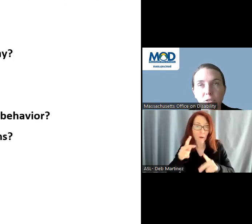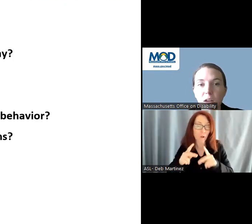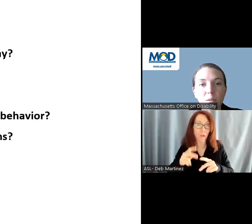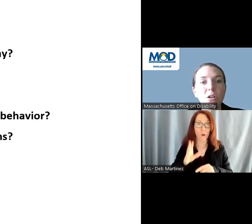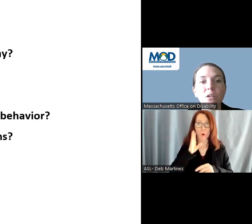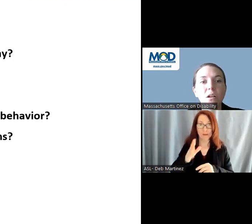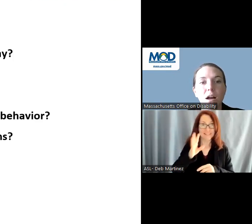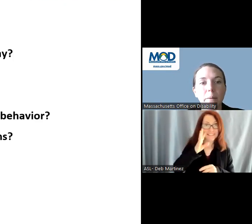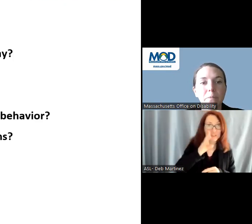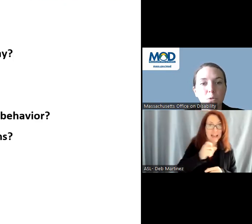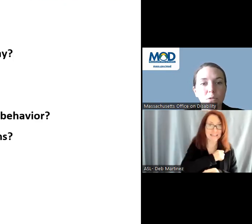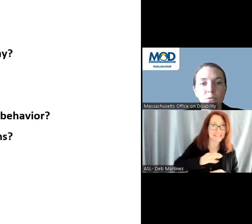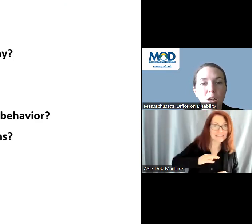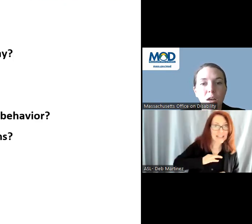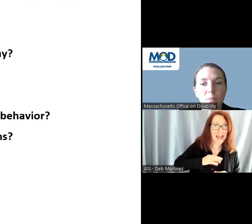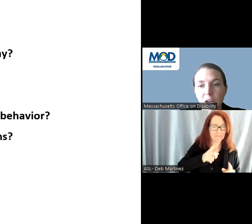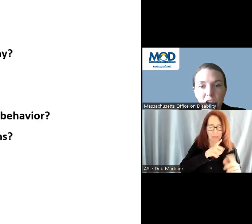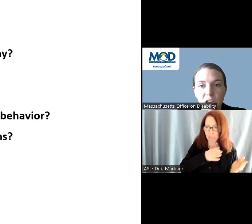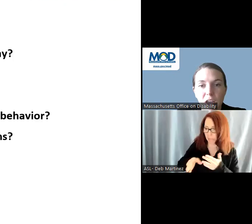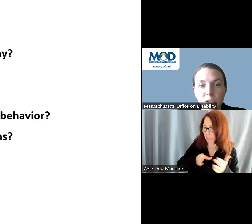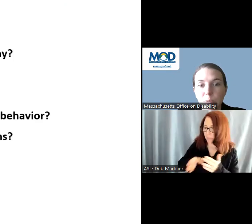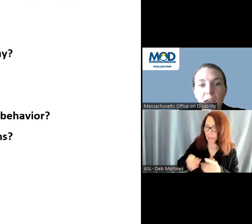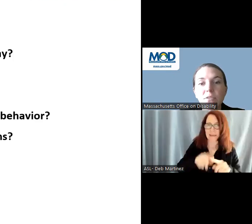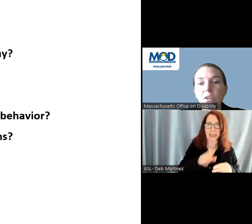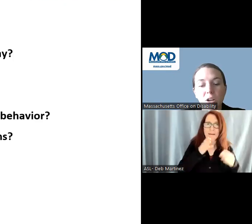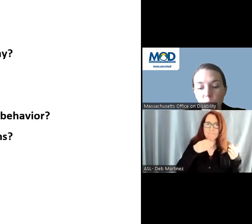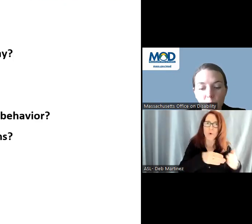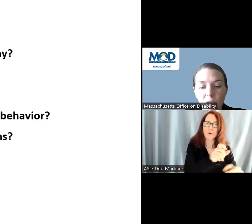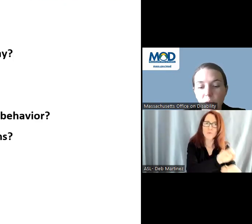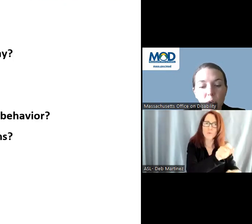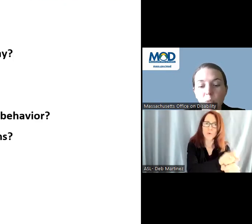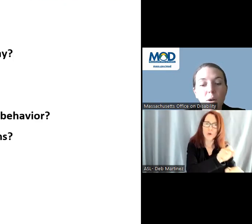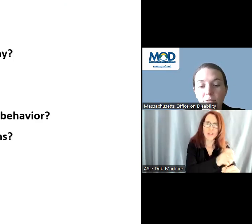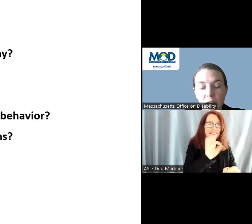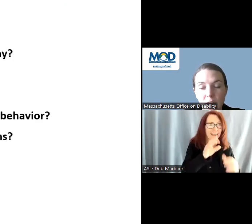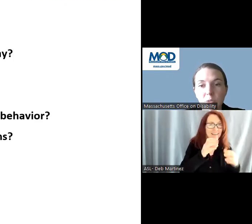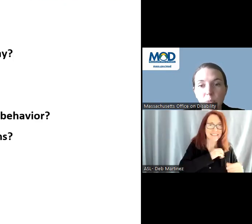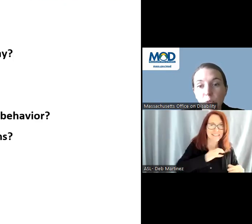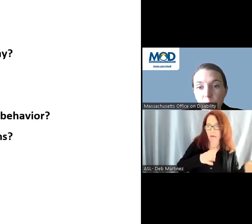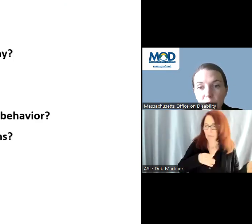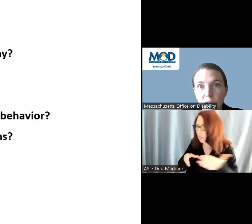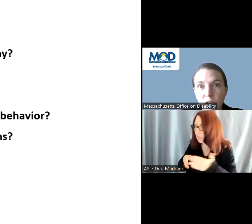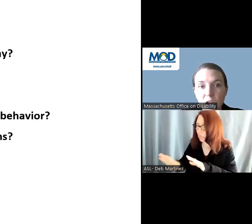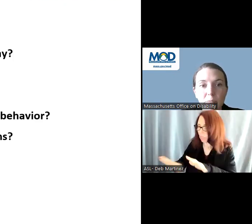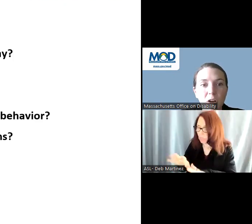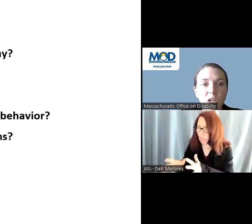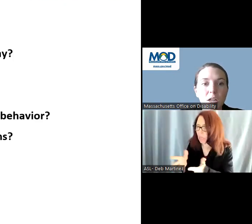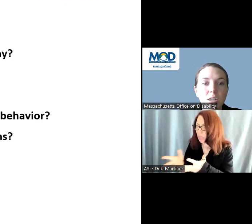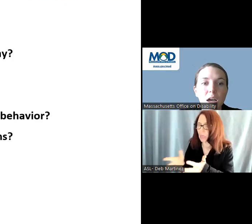up caring for the animal sort of managing the animal's behavior that the employee won't have time to perform their essential job functions?